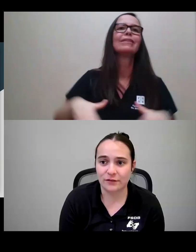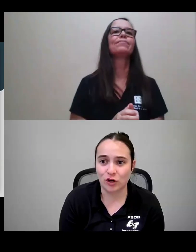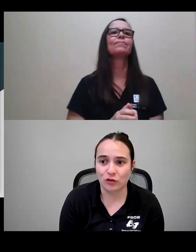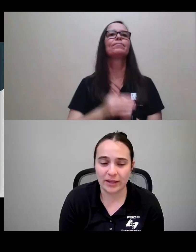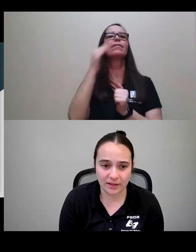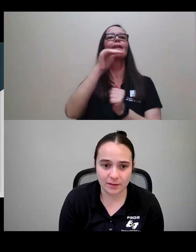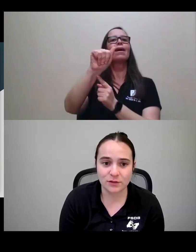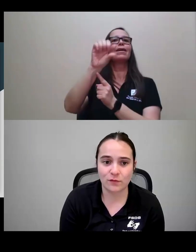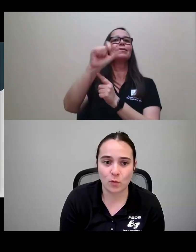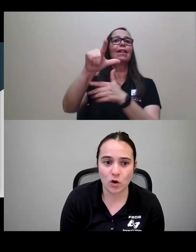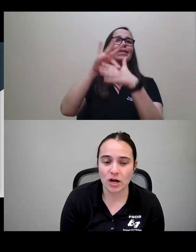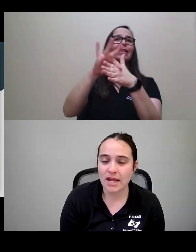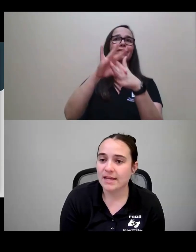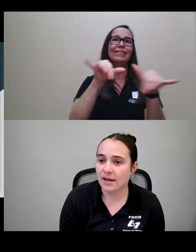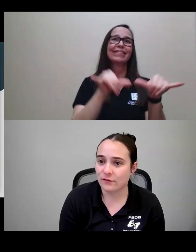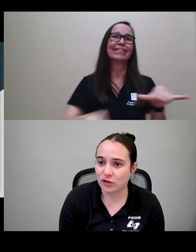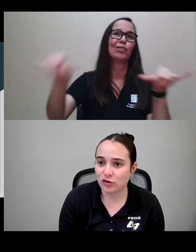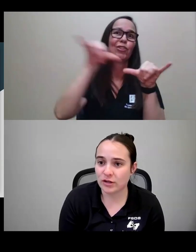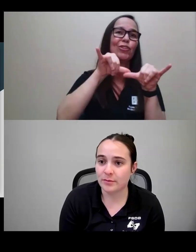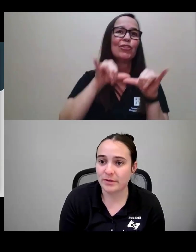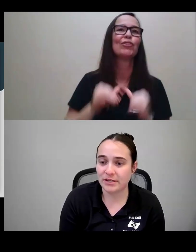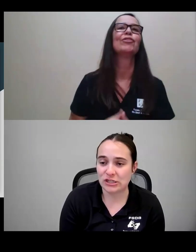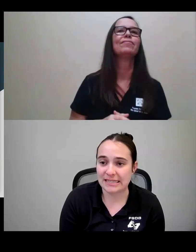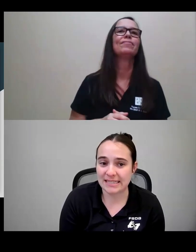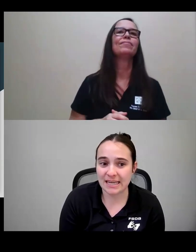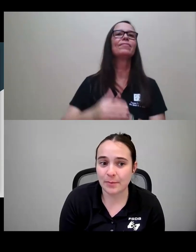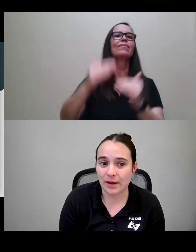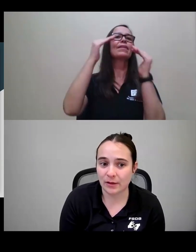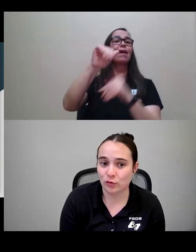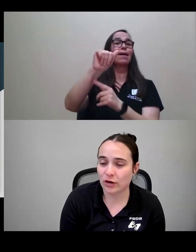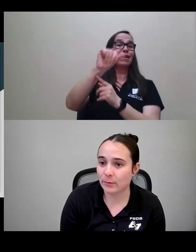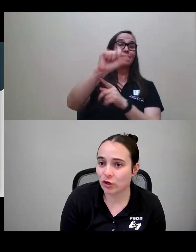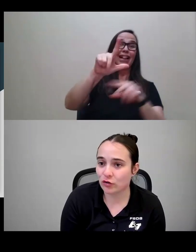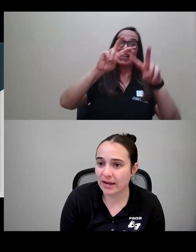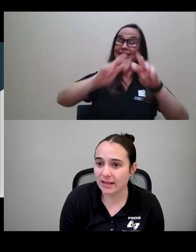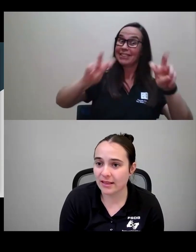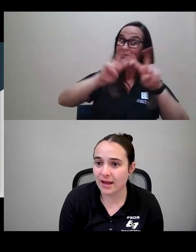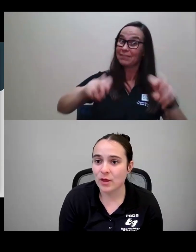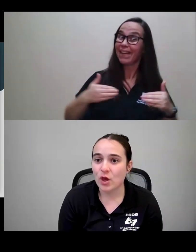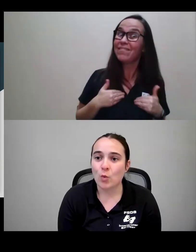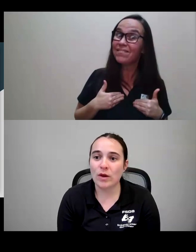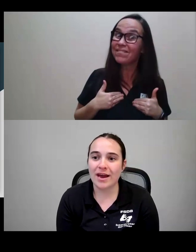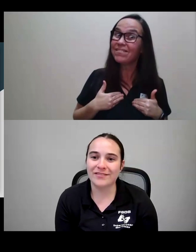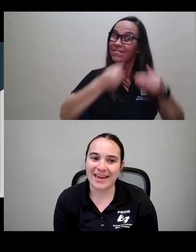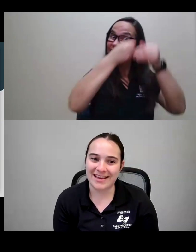There's different curriculums for deaf children. The BGC Bilingual Grammar Curriculum. We have